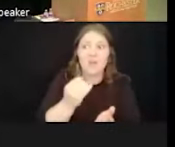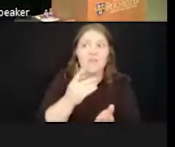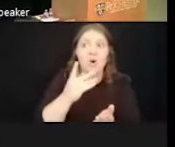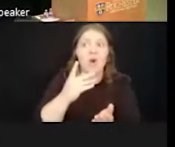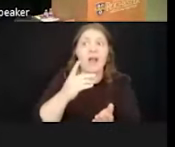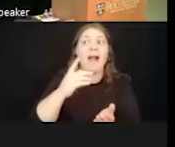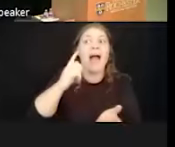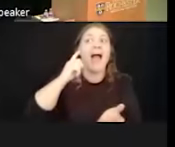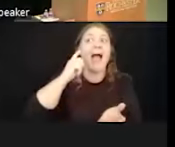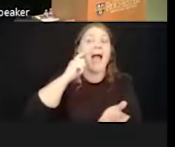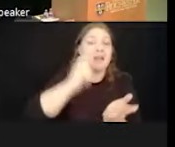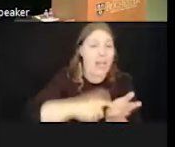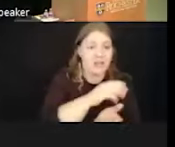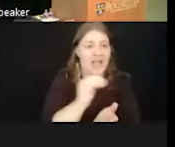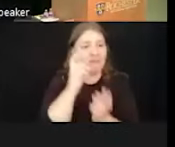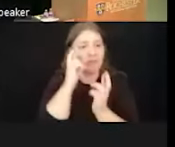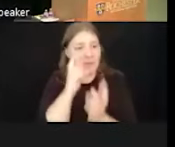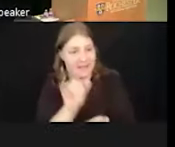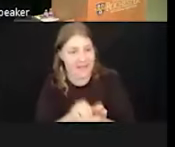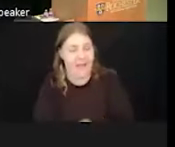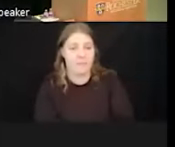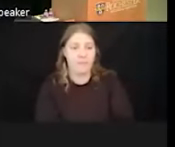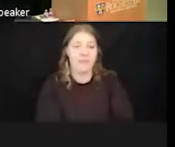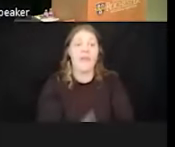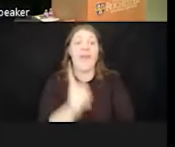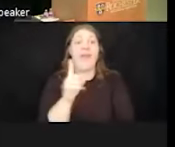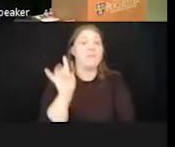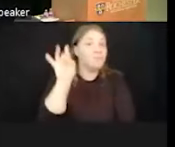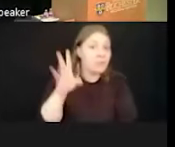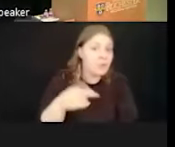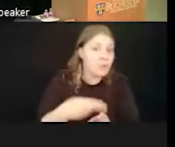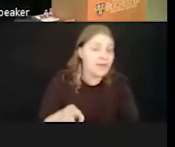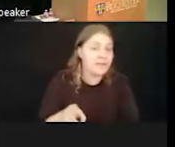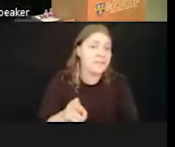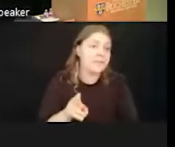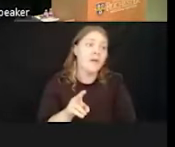well and and one thing I want to say real quick too is you know so if we look at a prescription